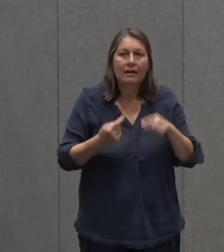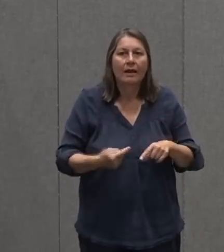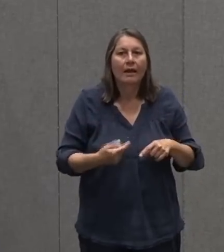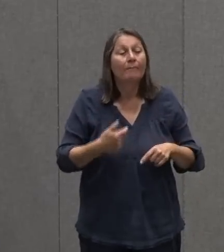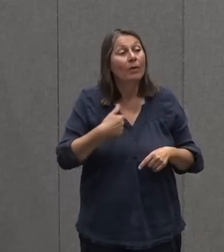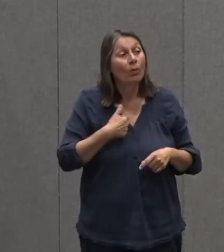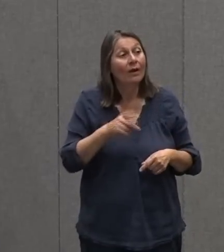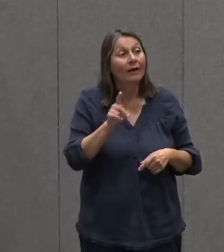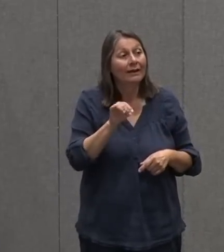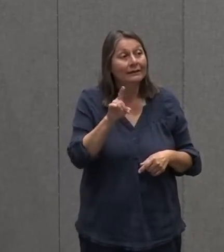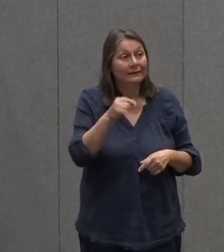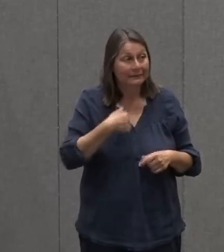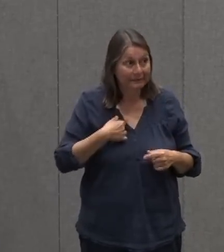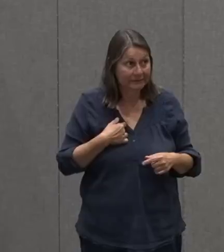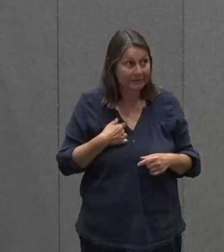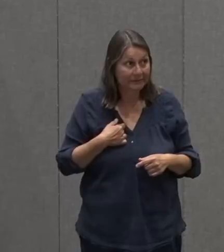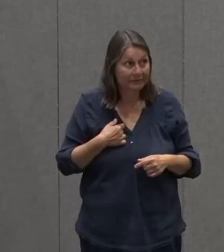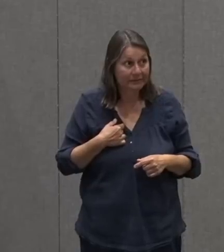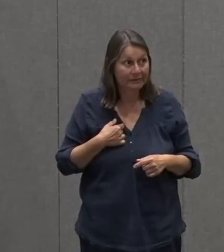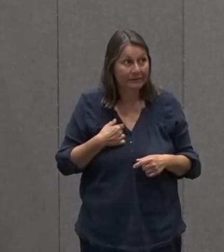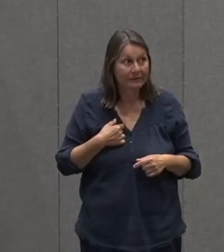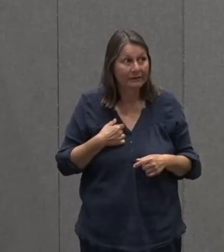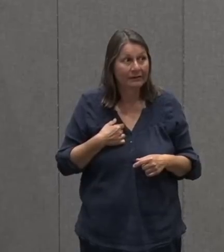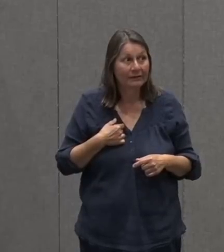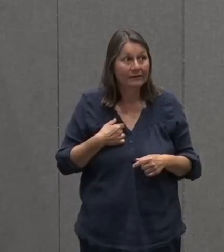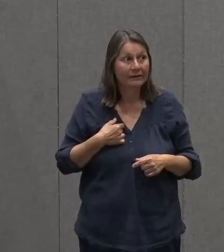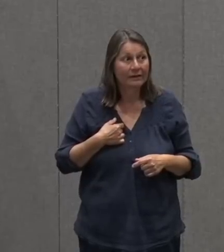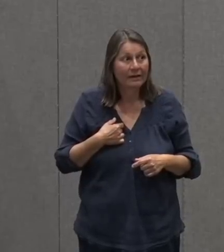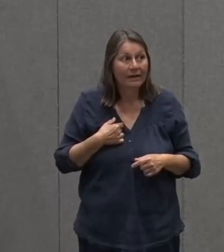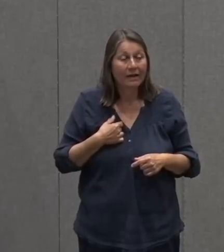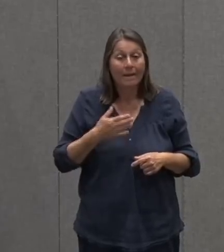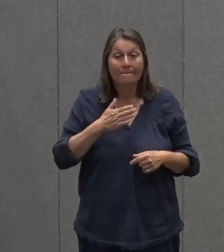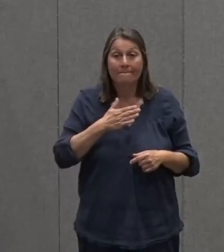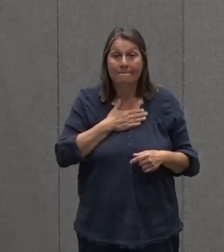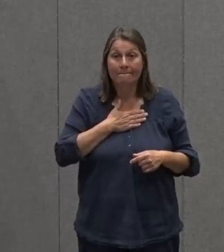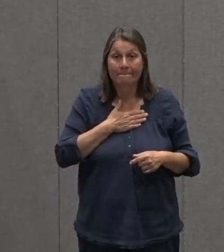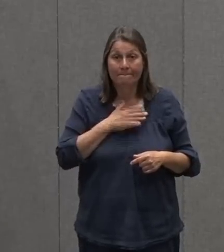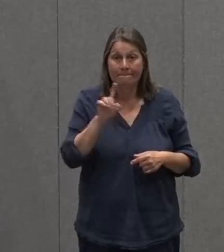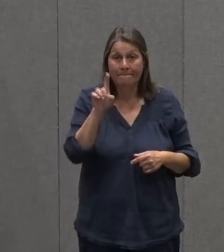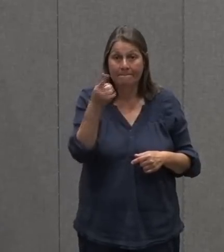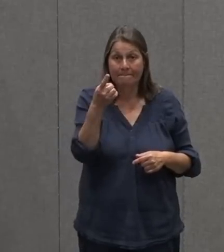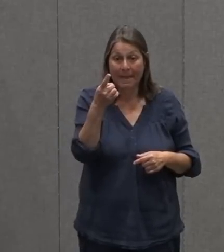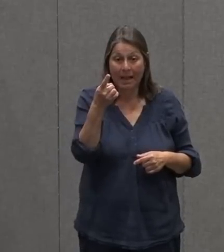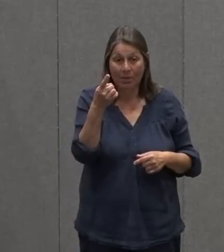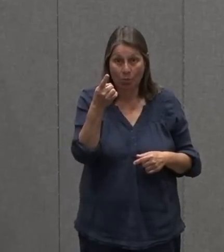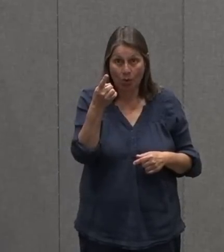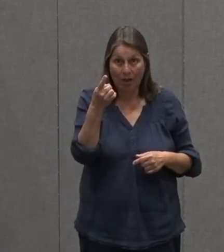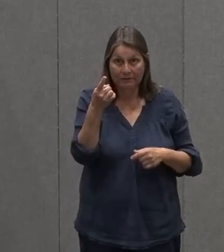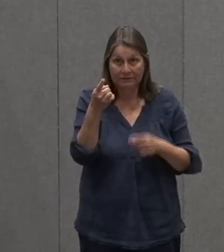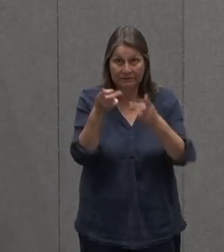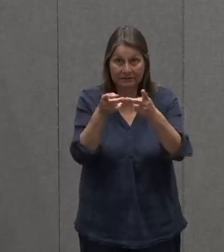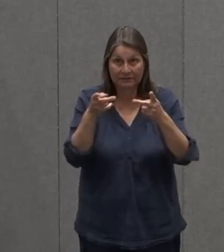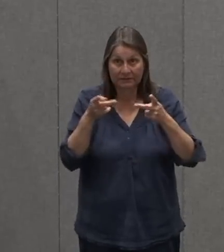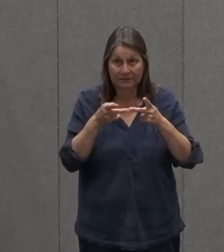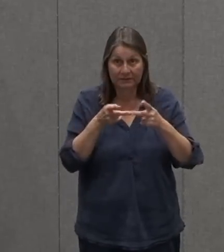And I'm gonna move over here so we. Was I took my ones digit and I was thinking, well, if I did a six and a seven.